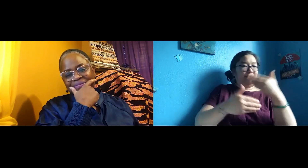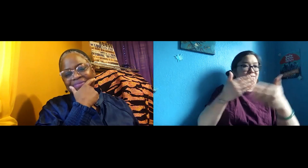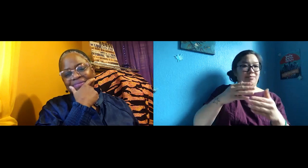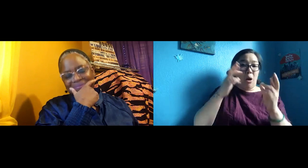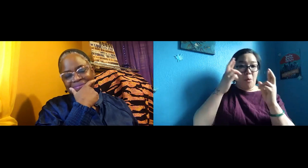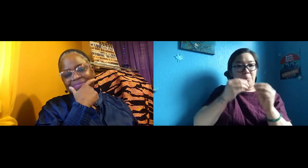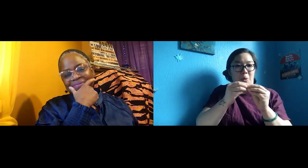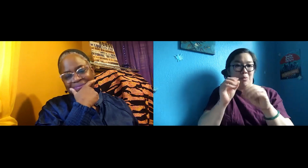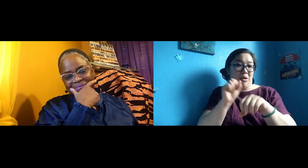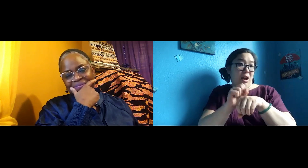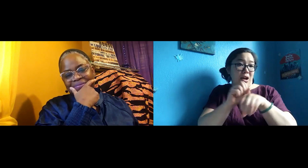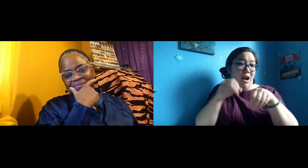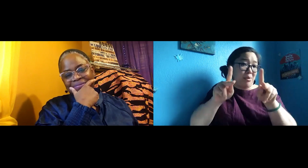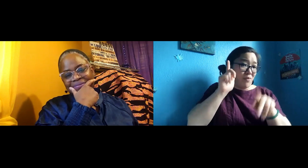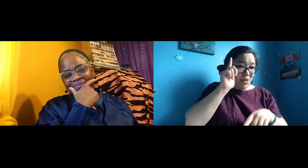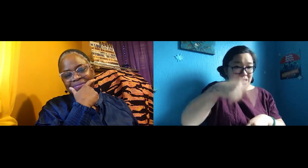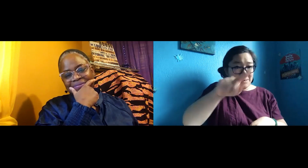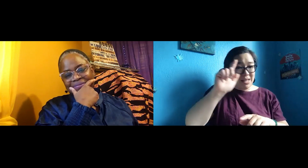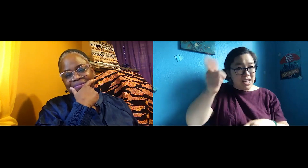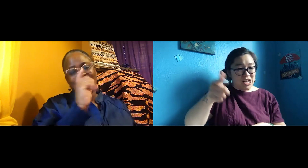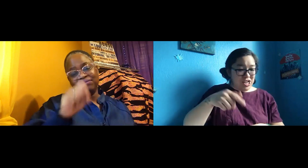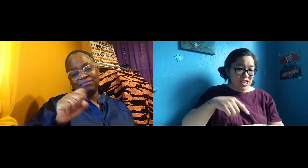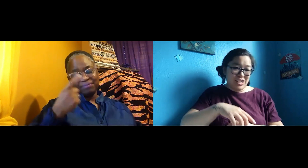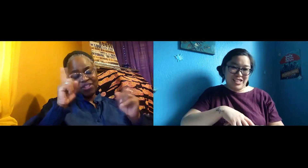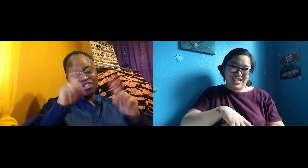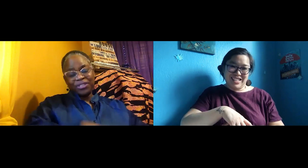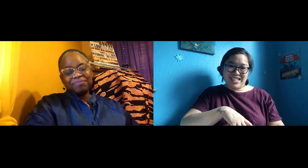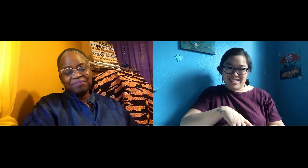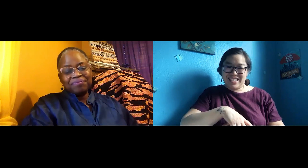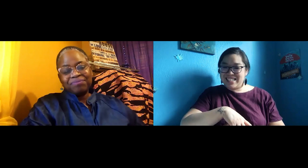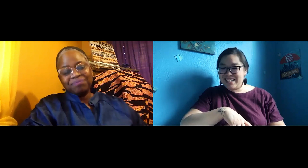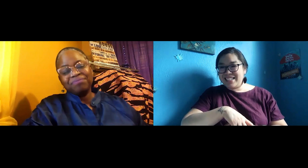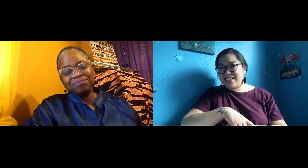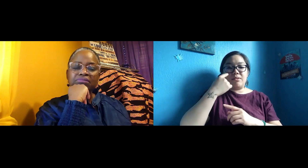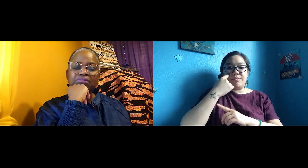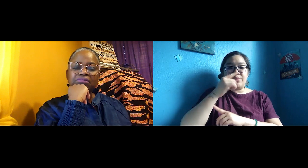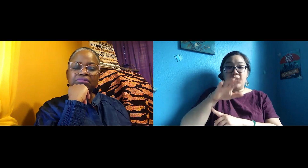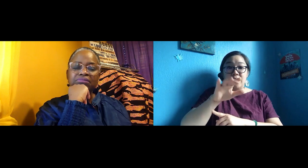and thanks to the internet, a production like that is possible. I hope that it brings more work opportunities for those involved in the future.